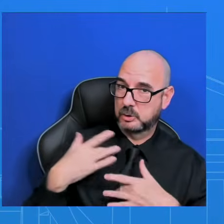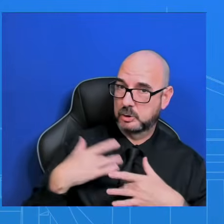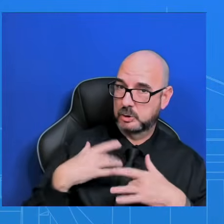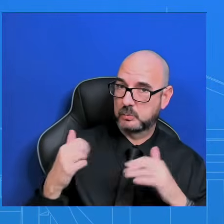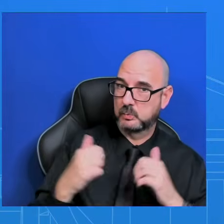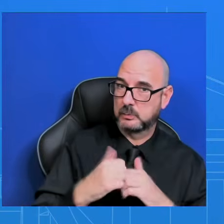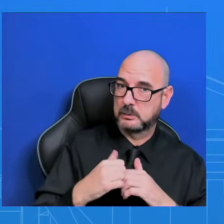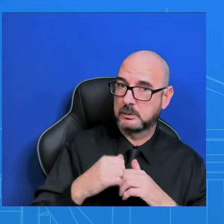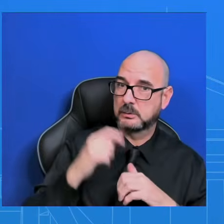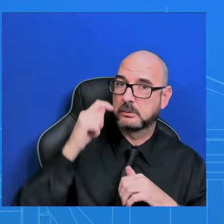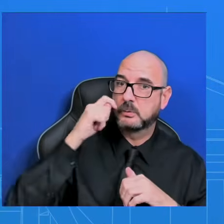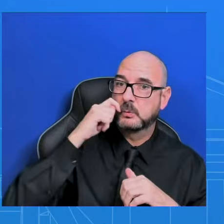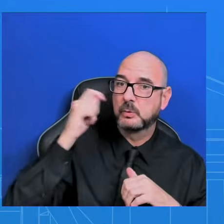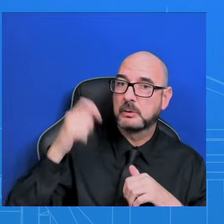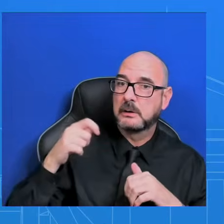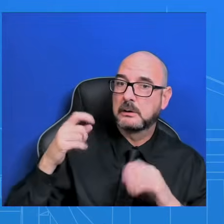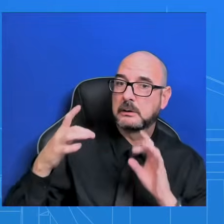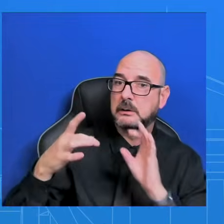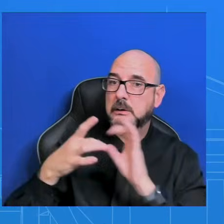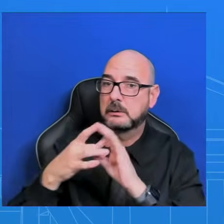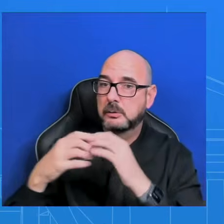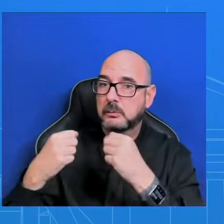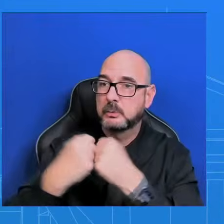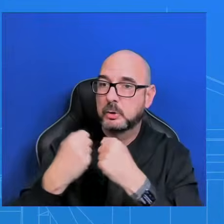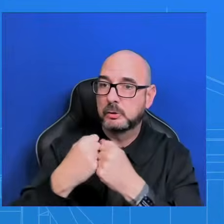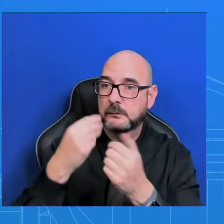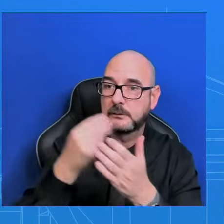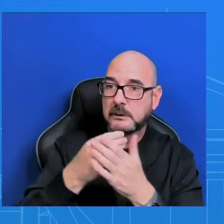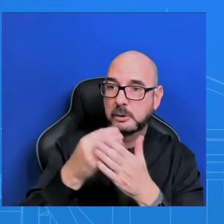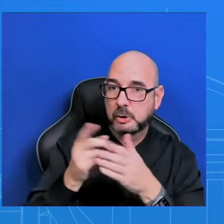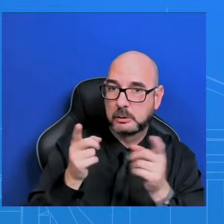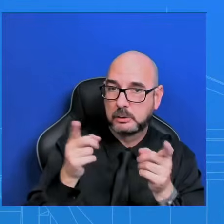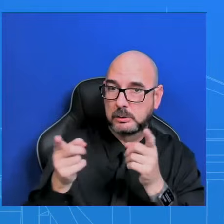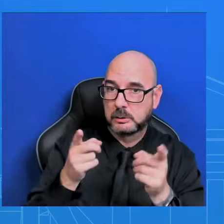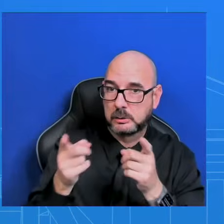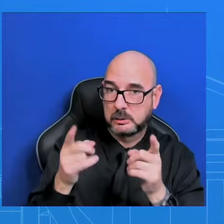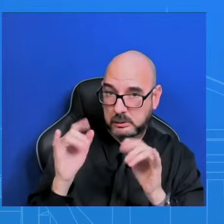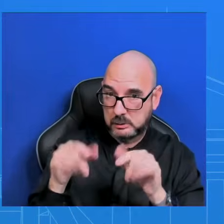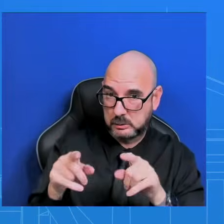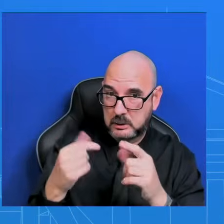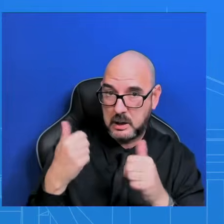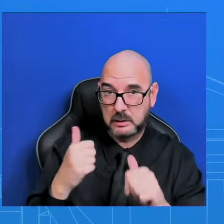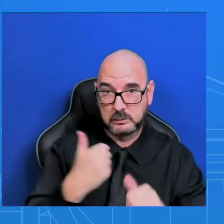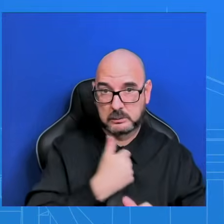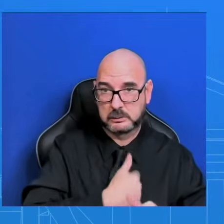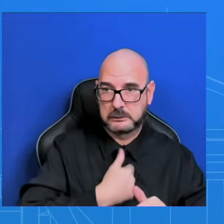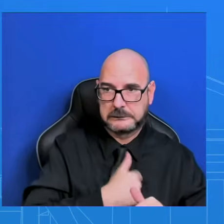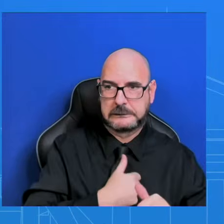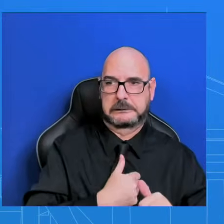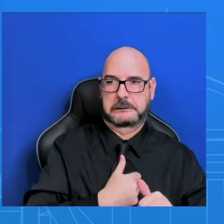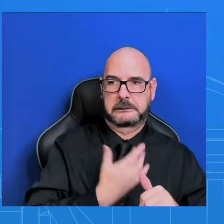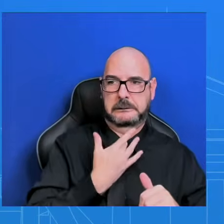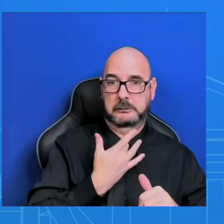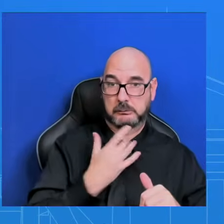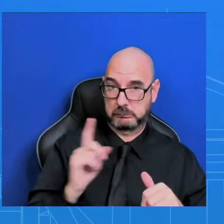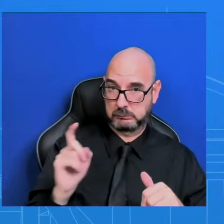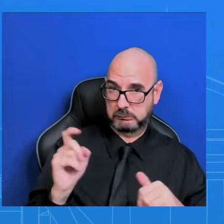Does the White House have any regrets about this strategy? Ms. Jean-Pierre: No, not at all, because both of those things are important to the President. There -- they are emergency requests.